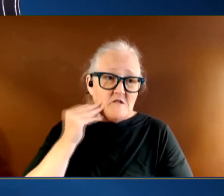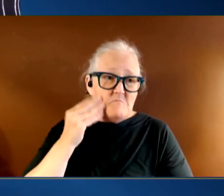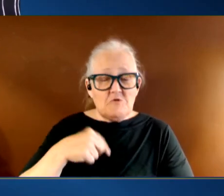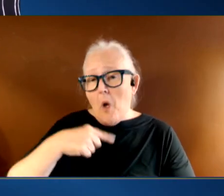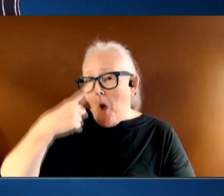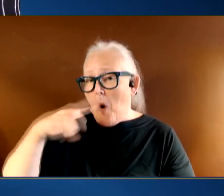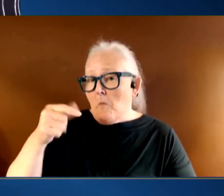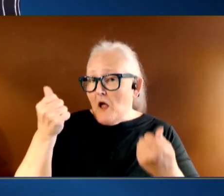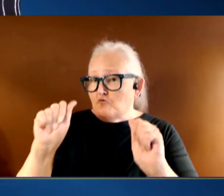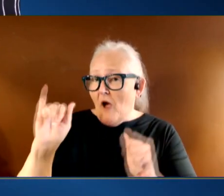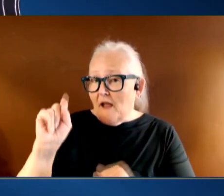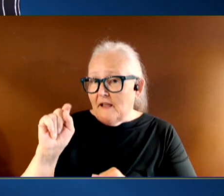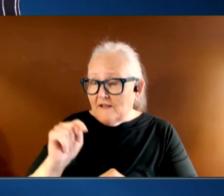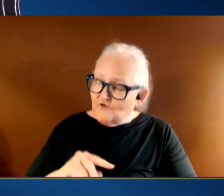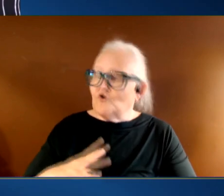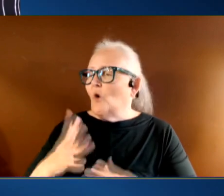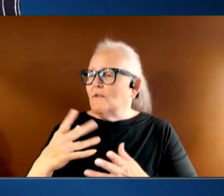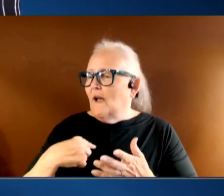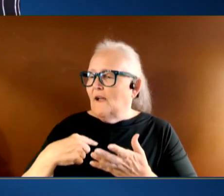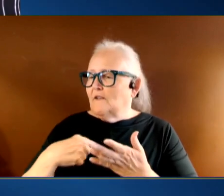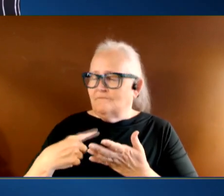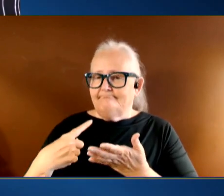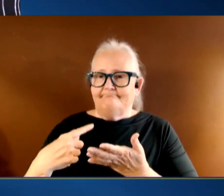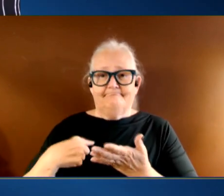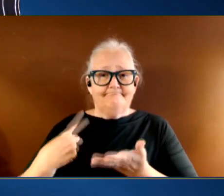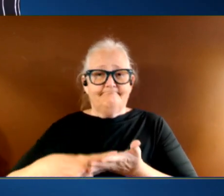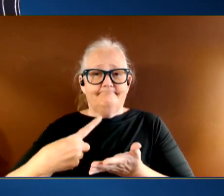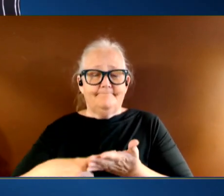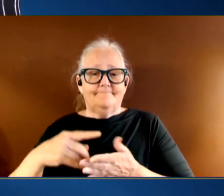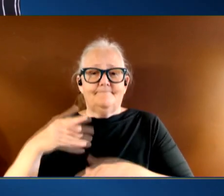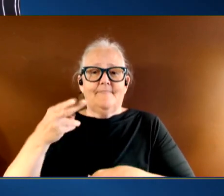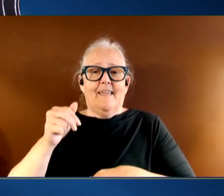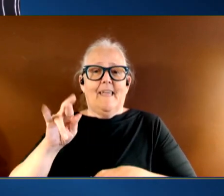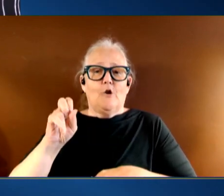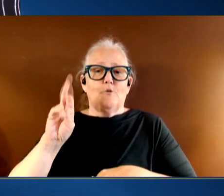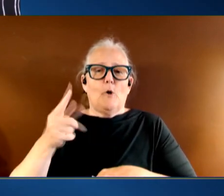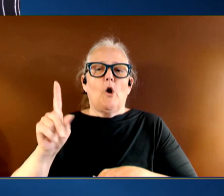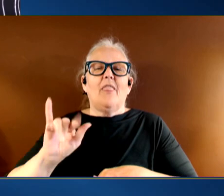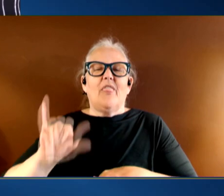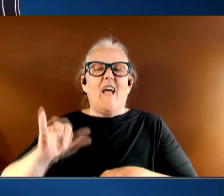we spoke on the capital of Harrisburg, and then I went in and spoke to senators about